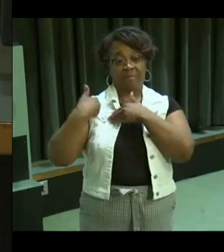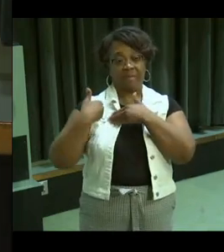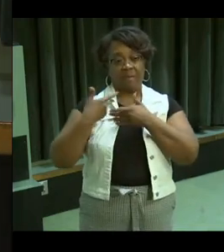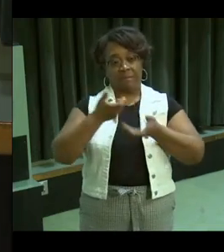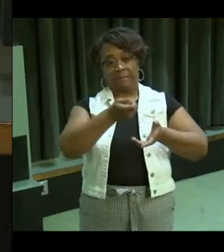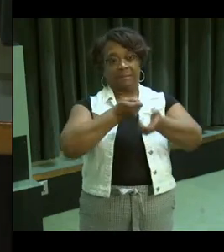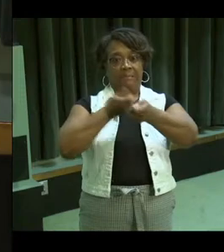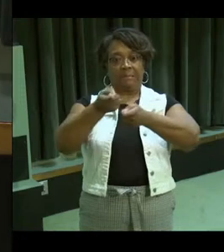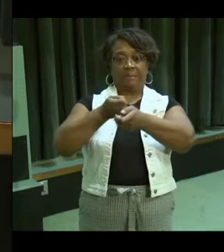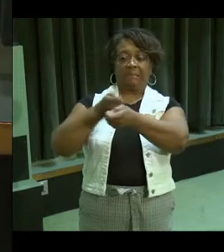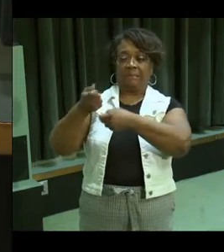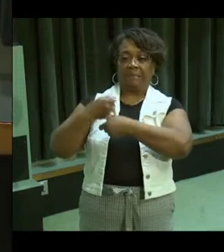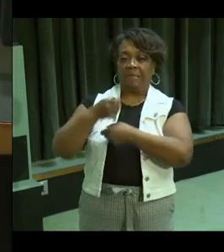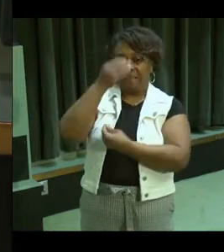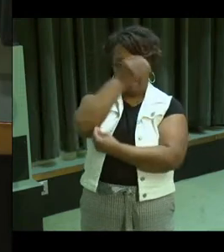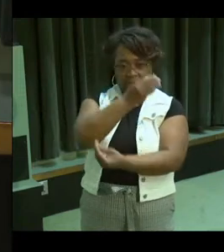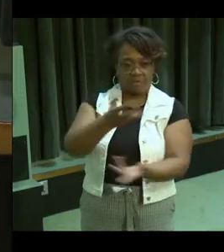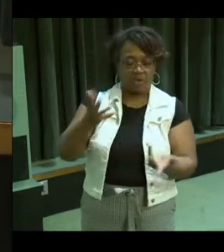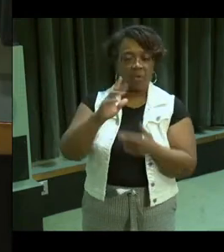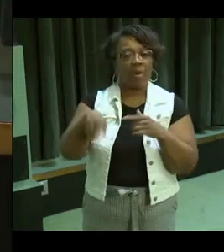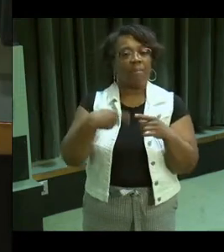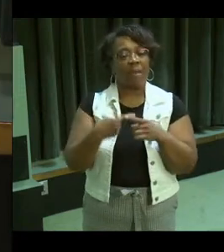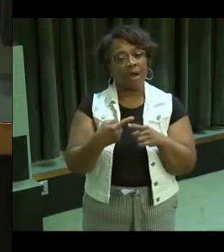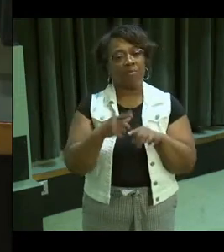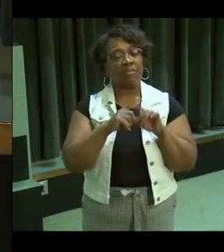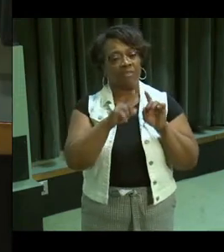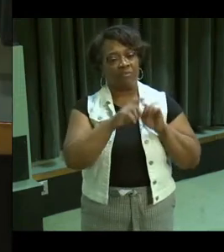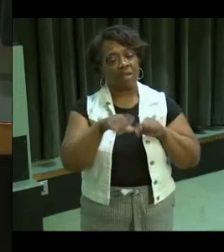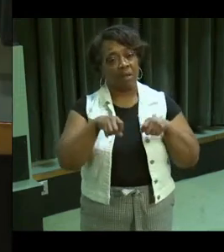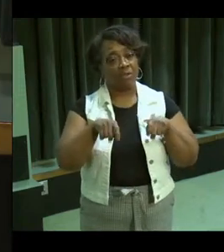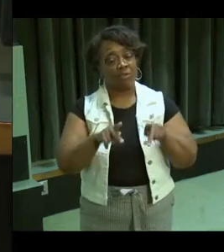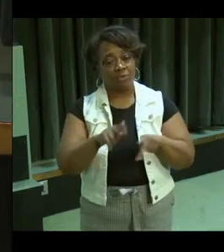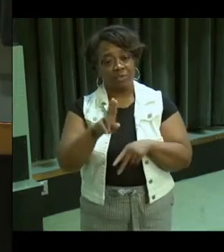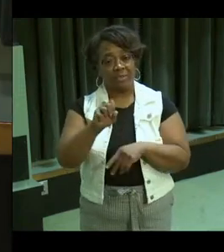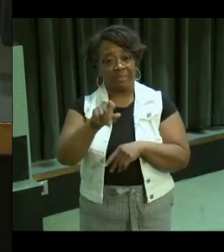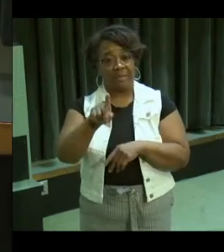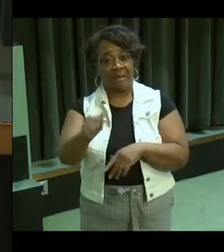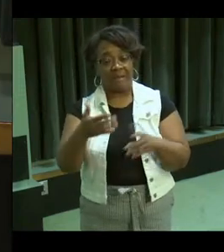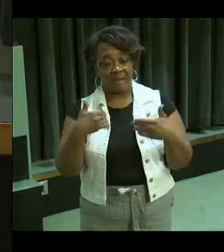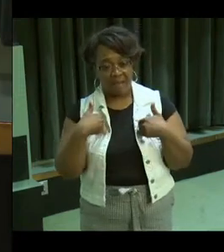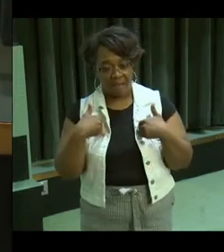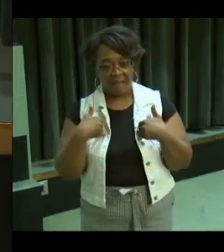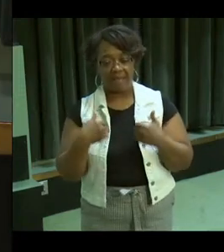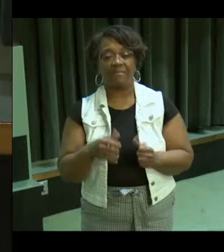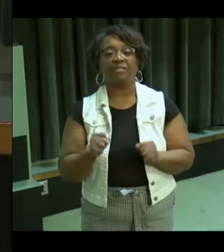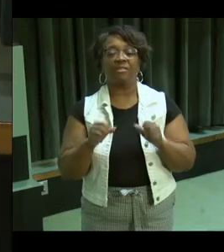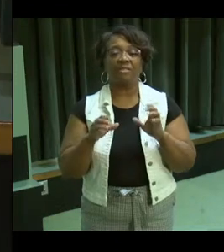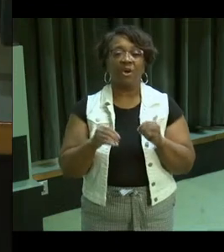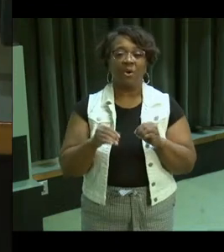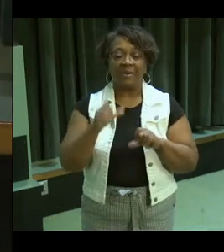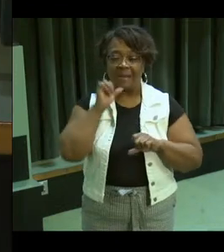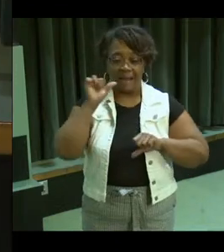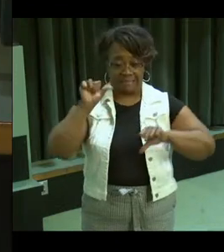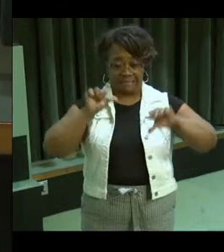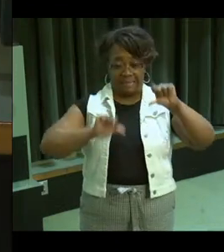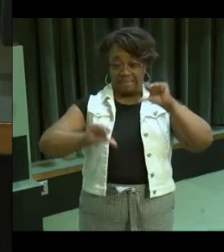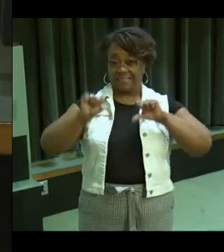them in, to let them know about different opportunities that